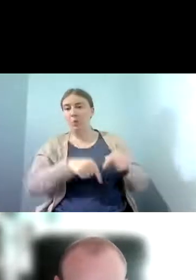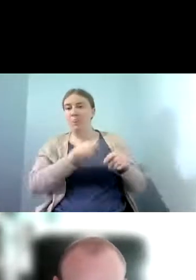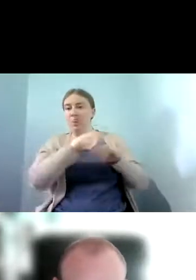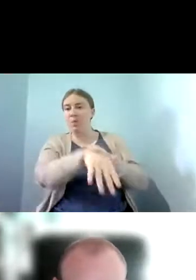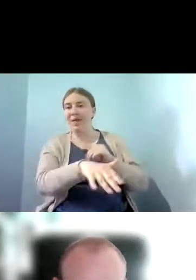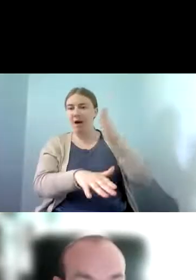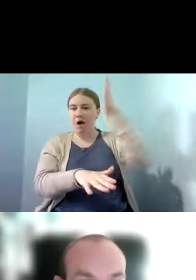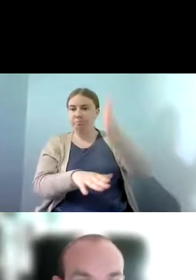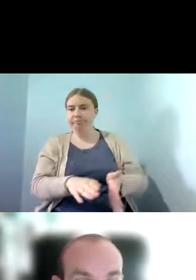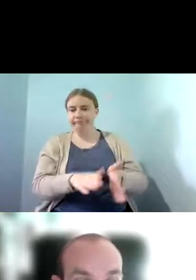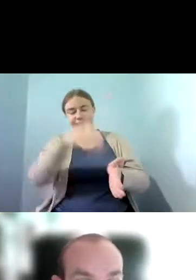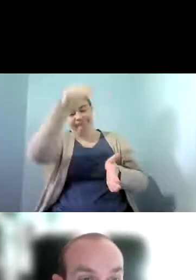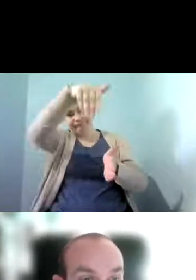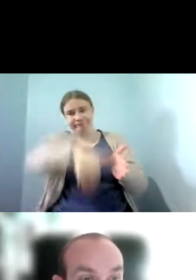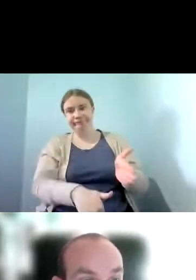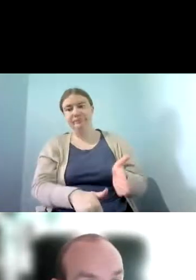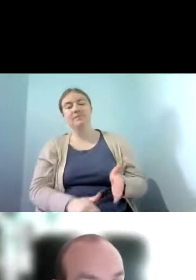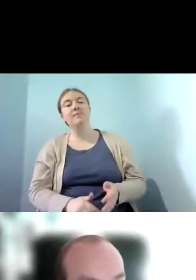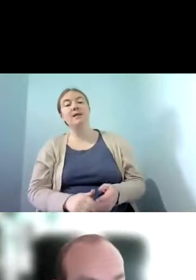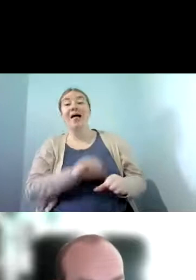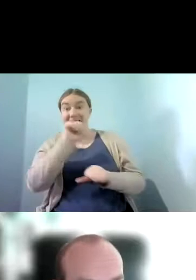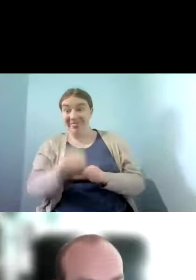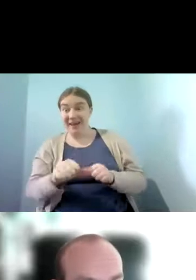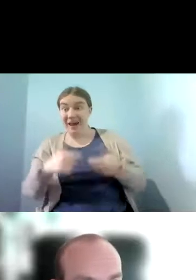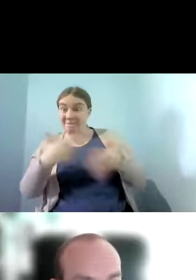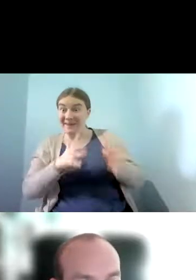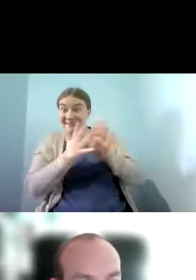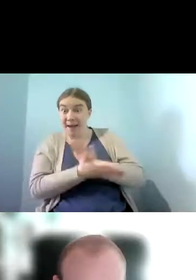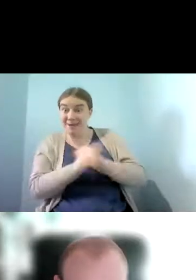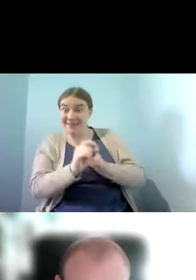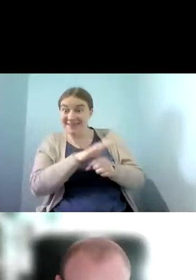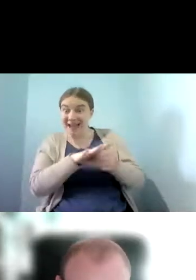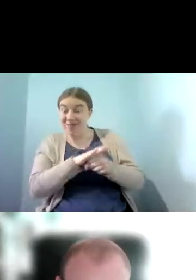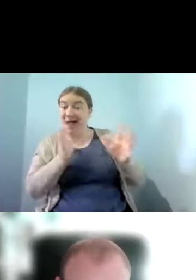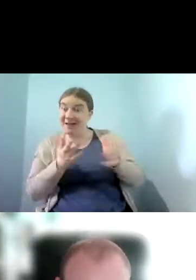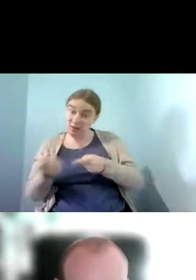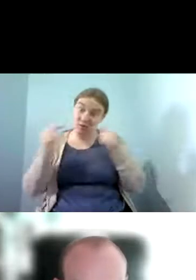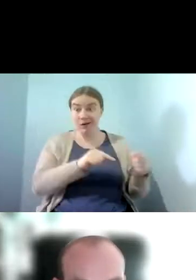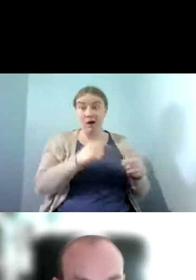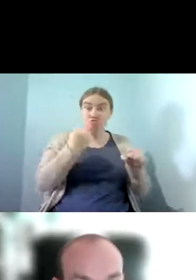once completed we then needed to make good this damage that we'd caused in this area um to to